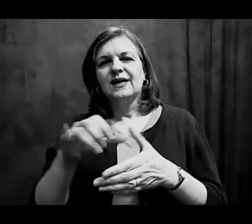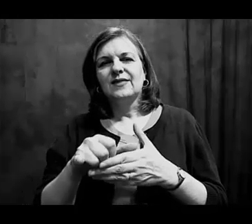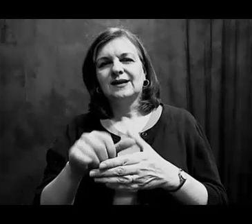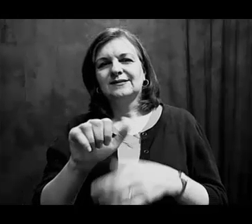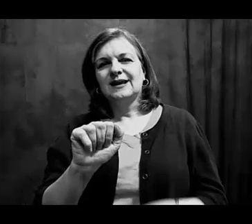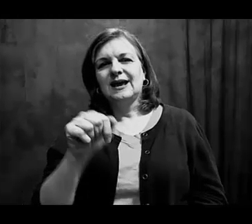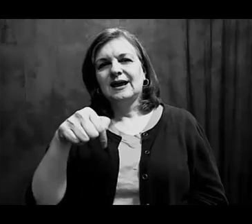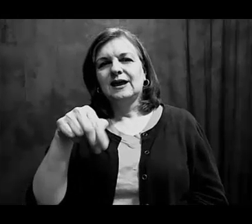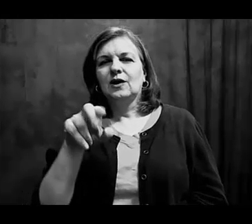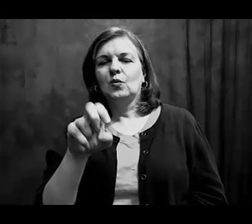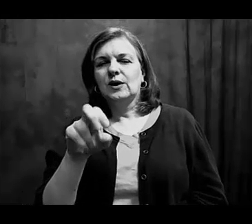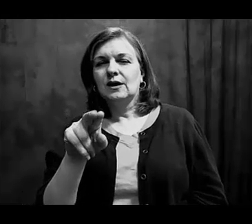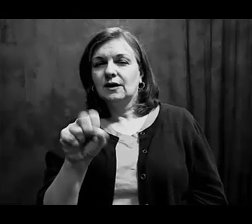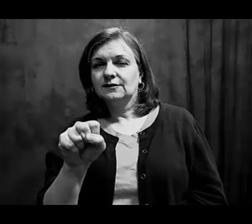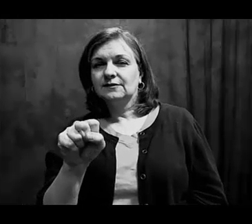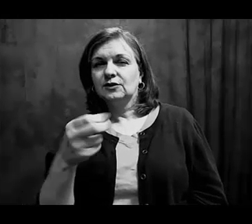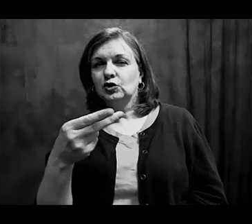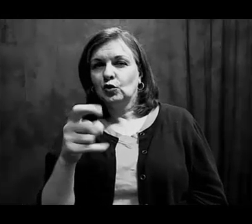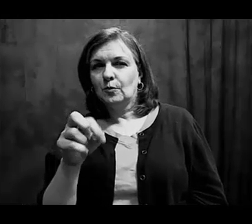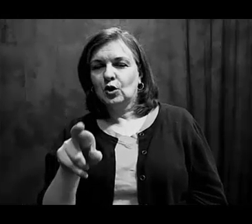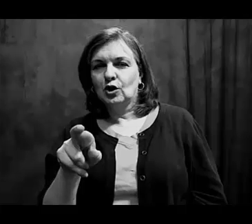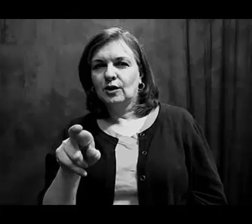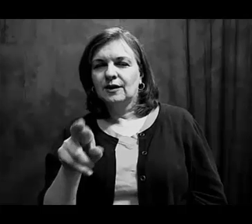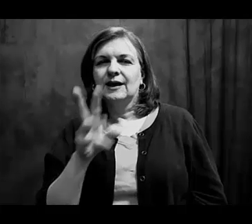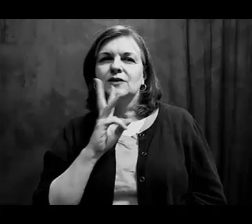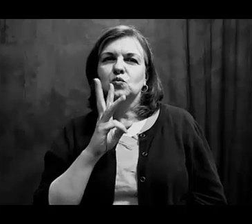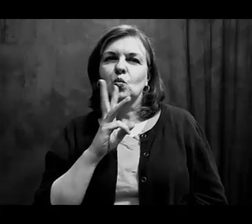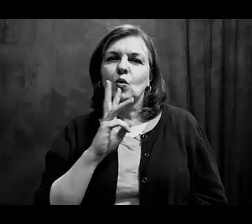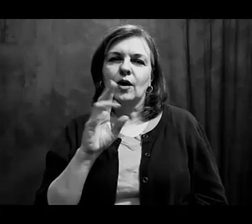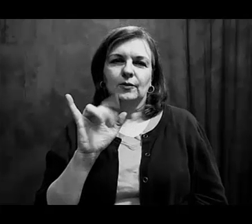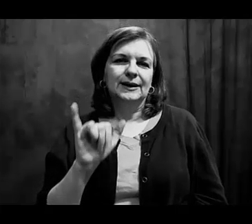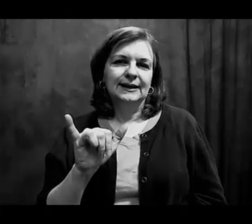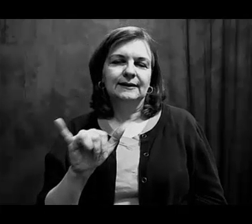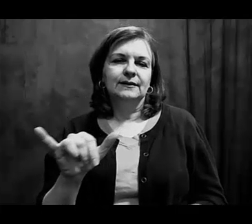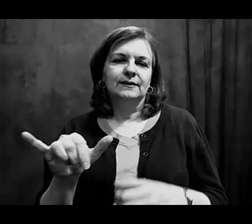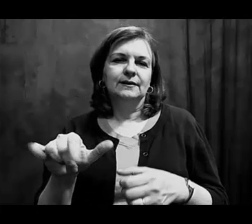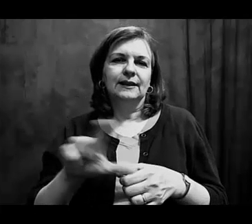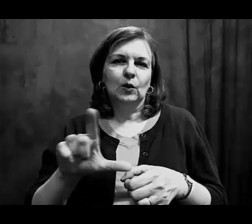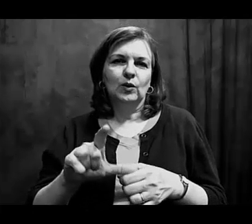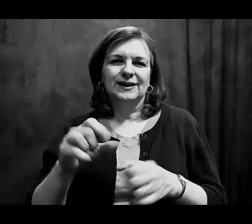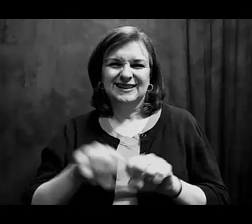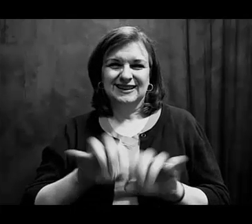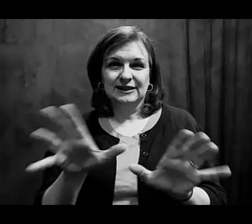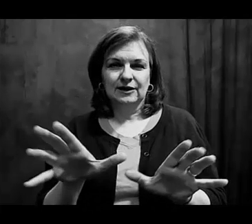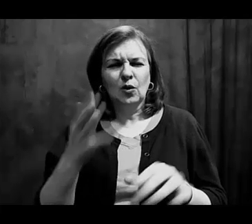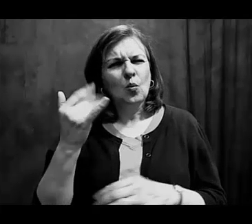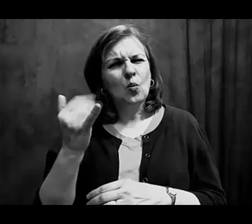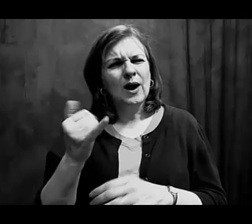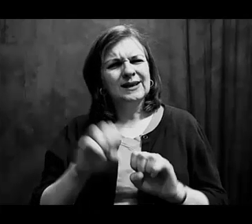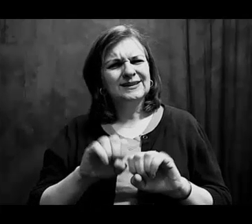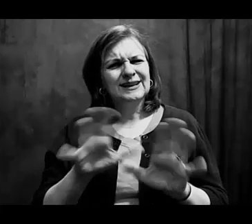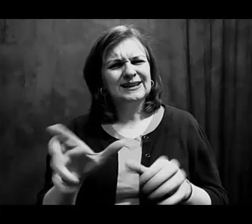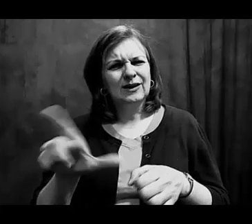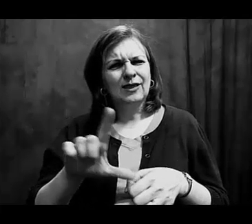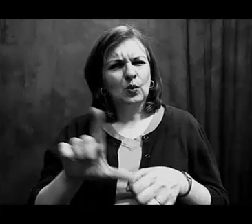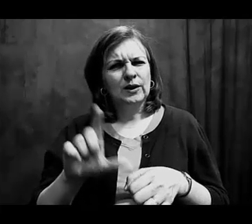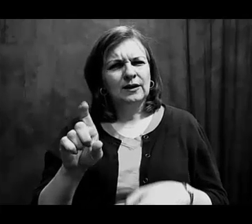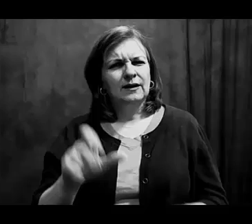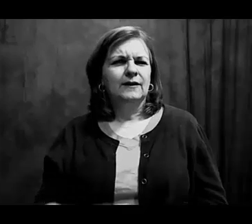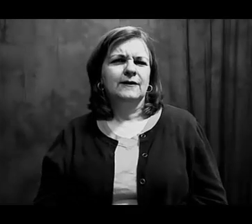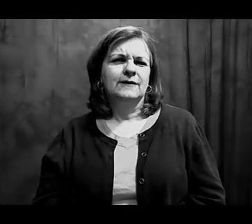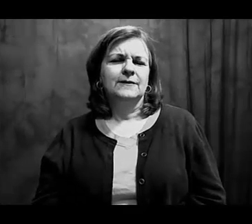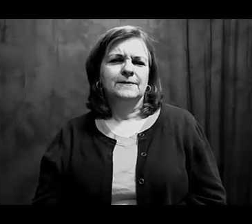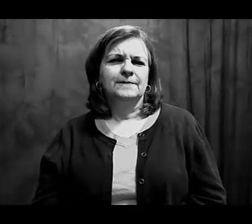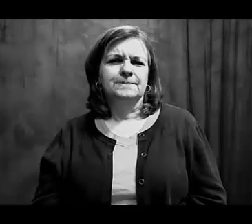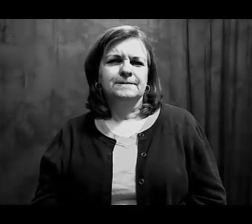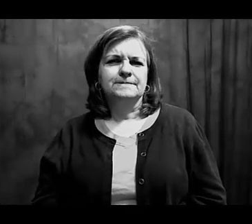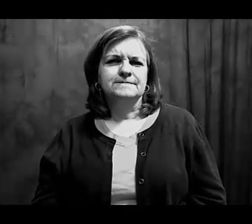this is very very watery, clear liquid in the front of your eye. Why is it clear?